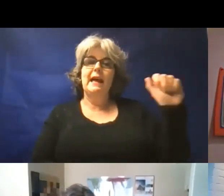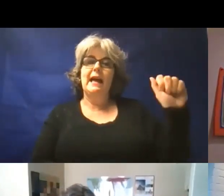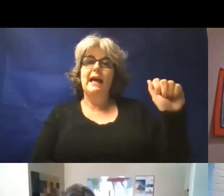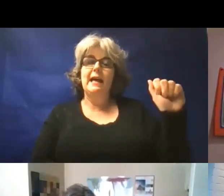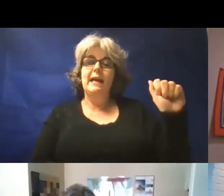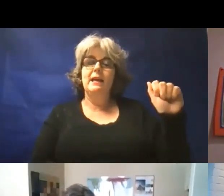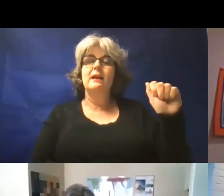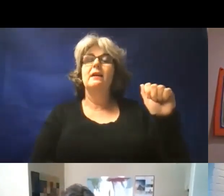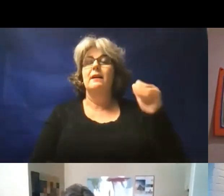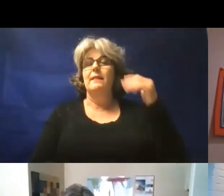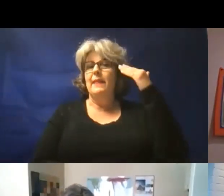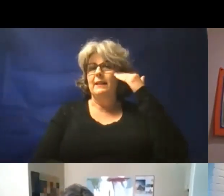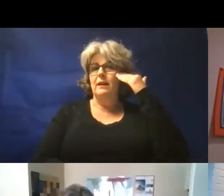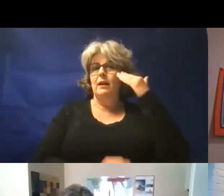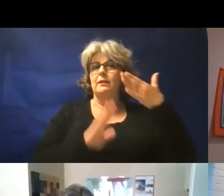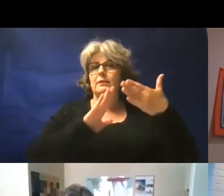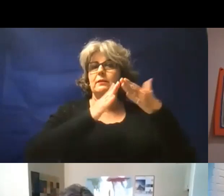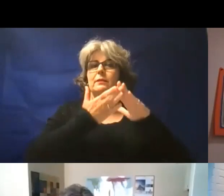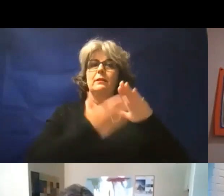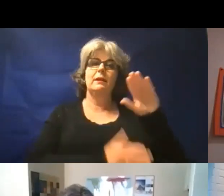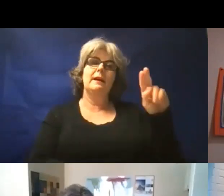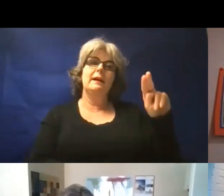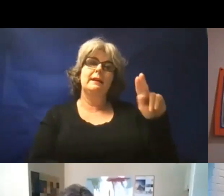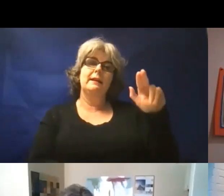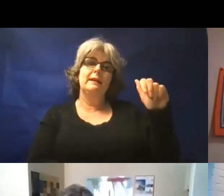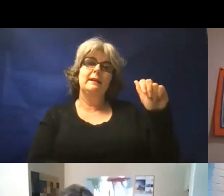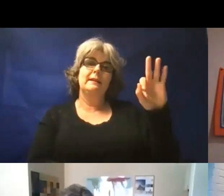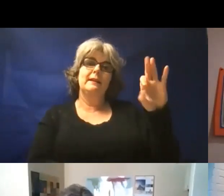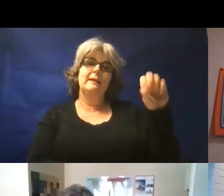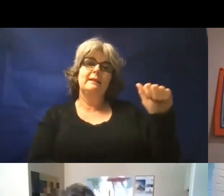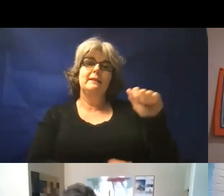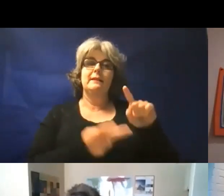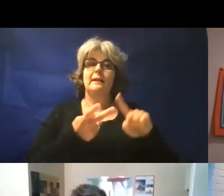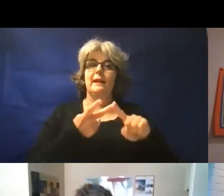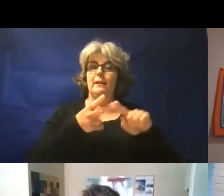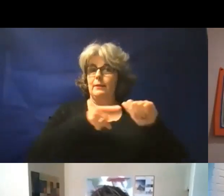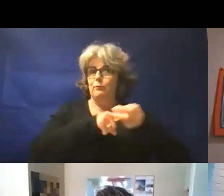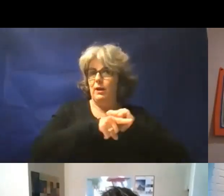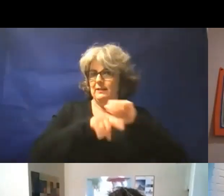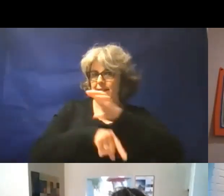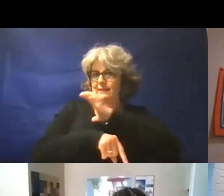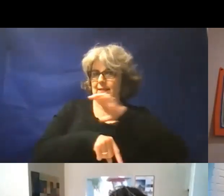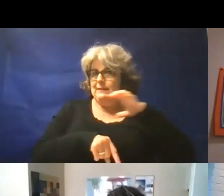community at NAFSA and the education abroad regulatory practice committee the ISS RP are